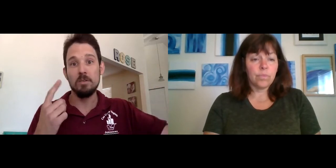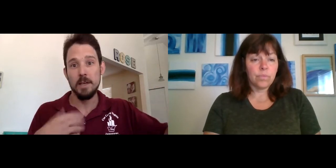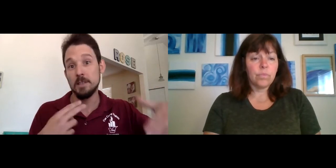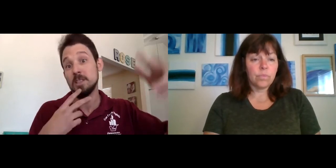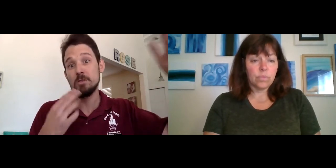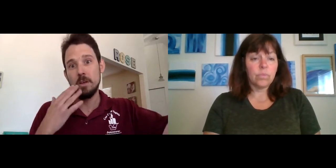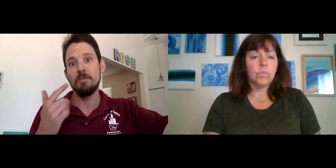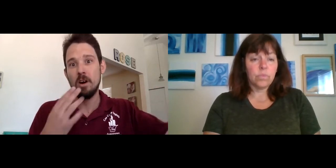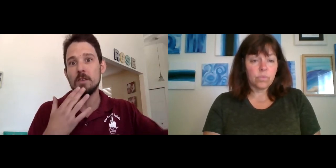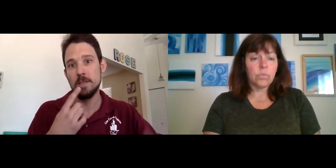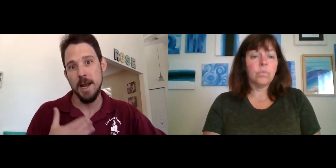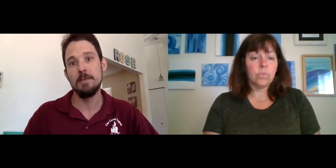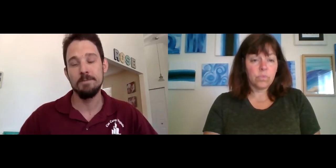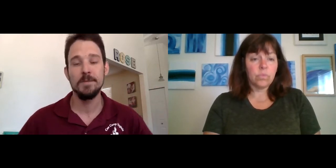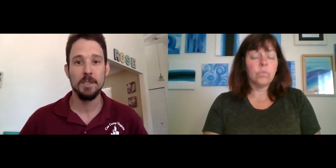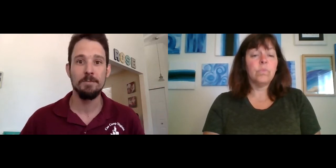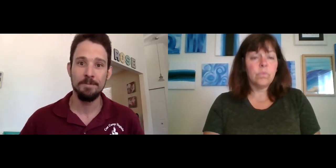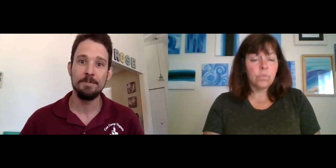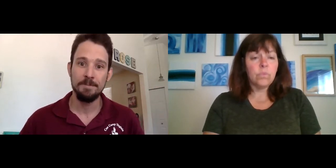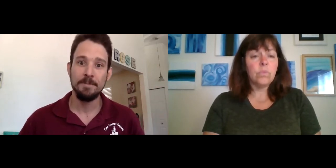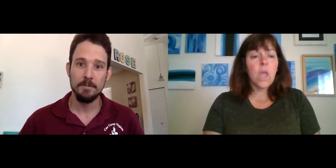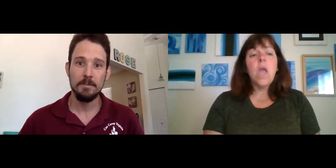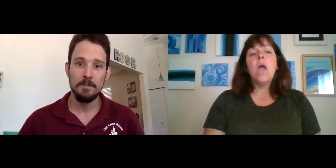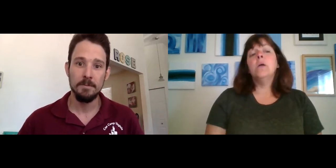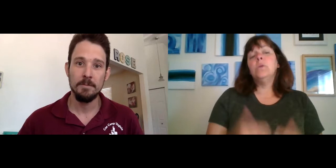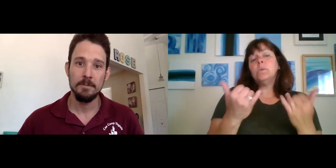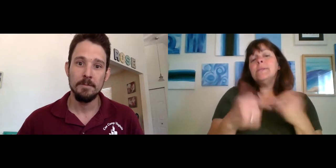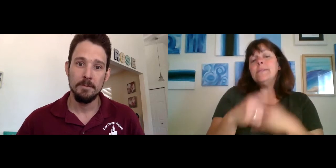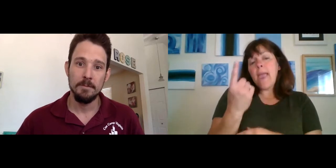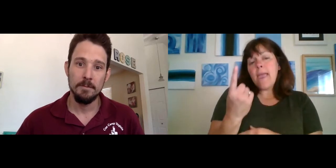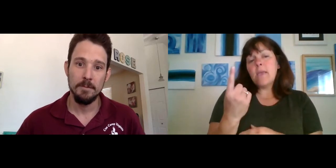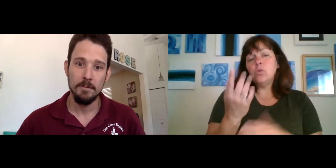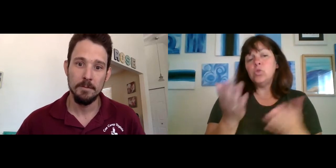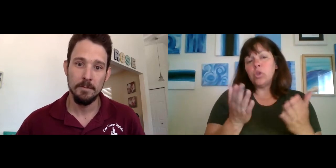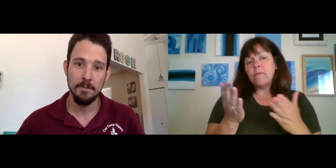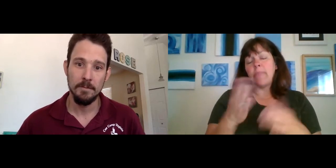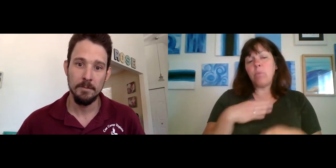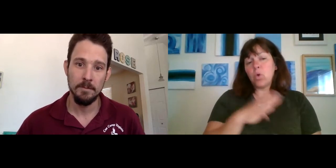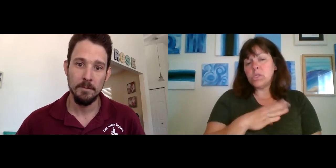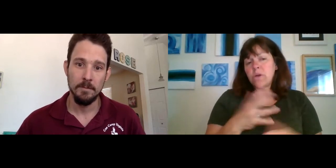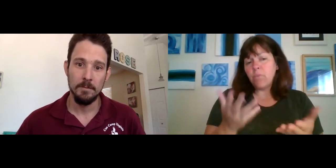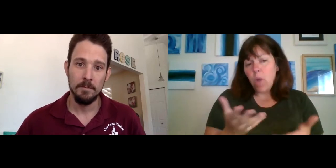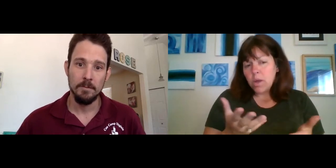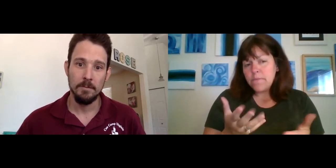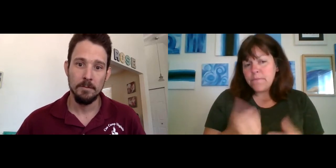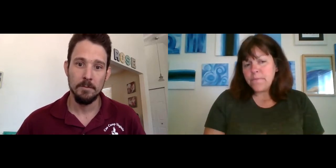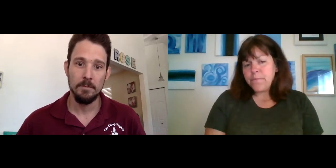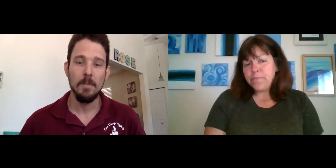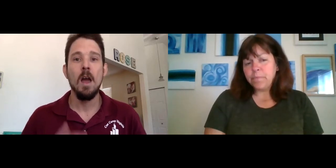that just evolved and continues to evolve today Karen: so today you serve on the board of what